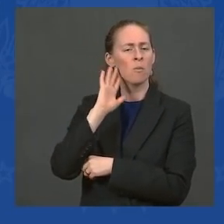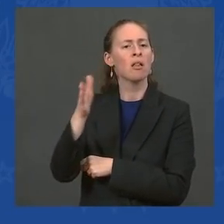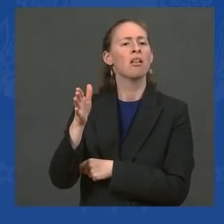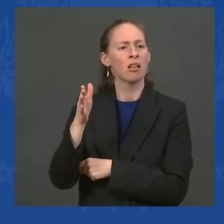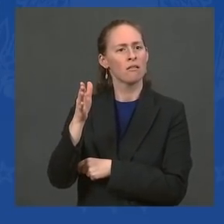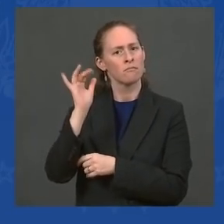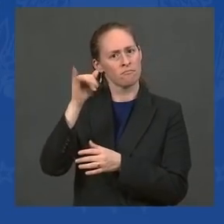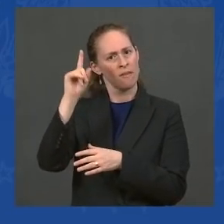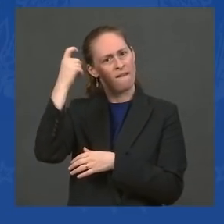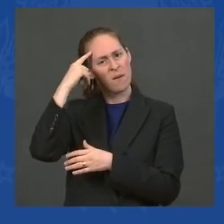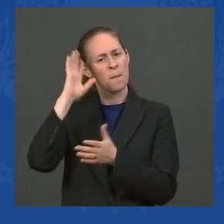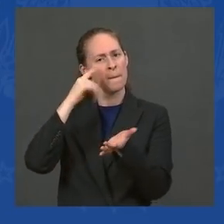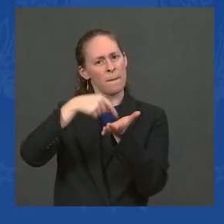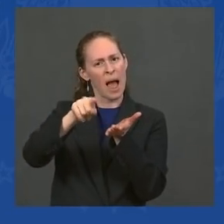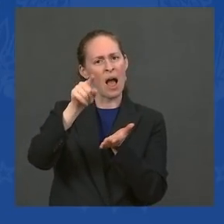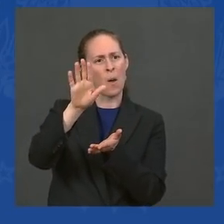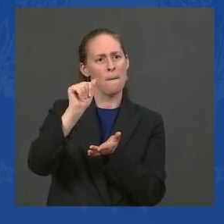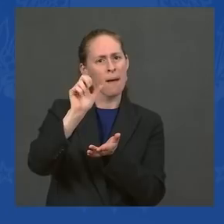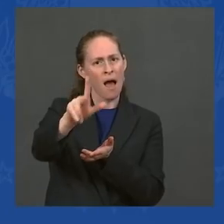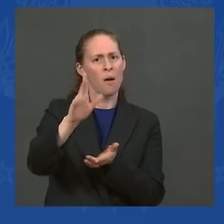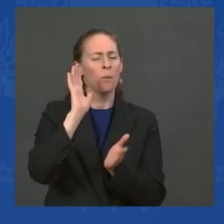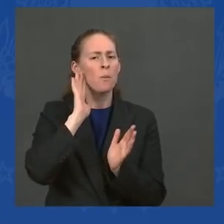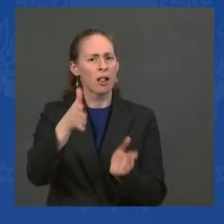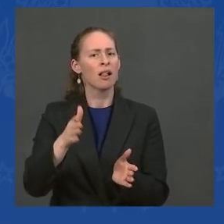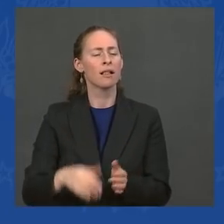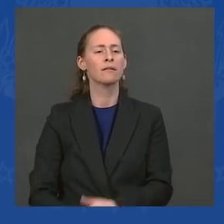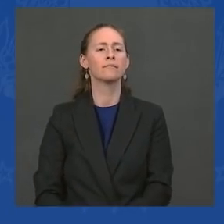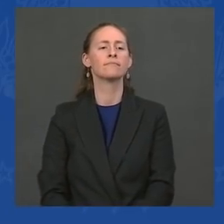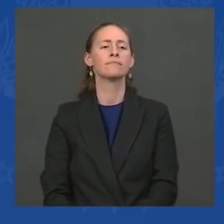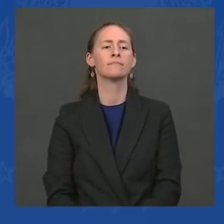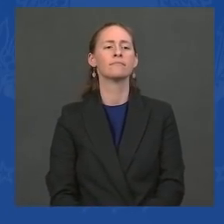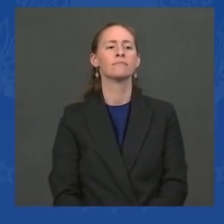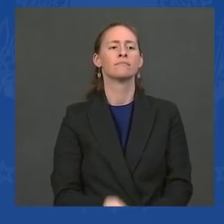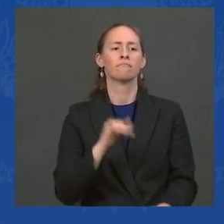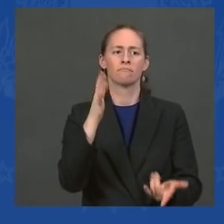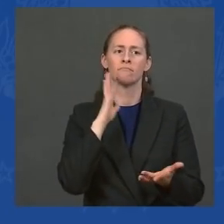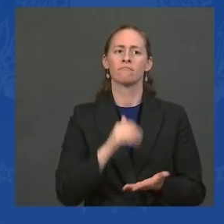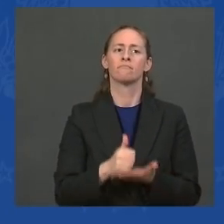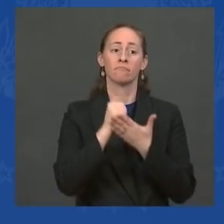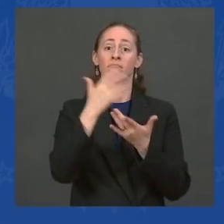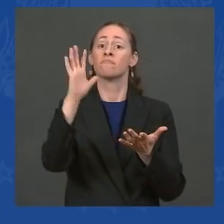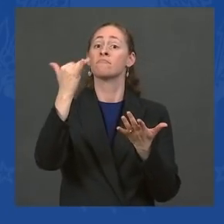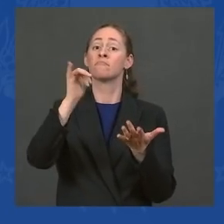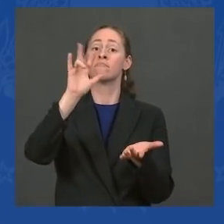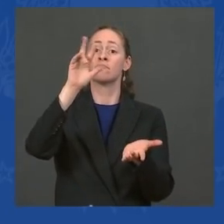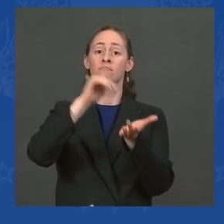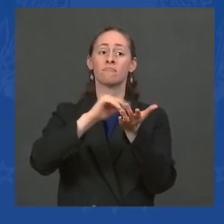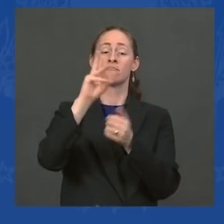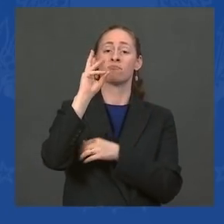And we increased that amount in the near term to $3,600 for every child under the age of 6;